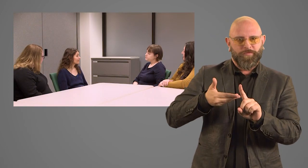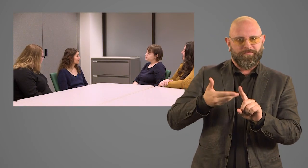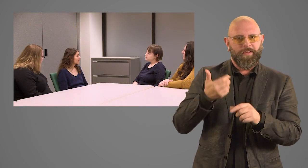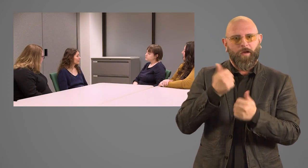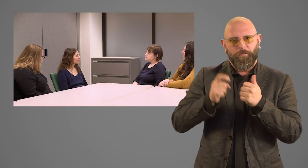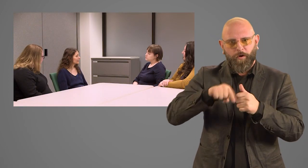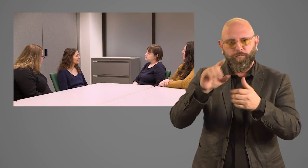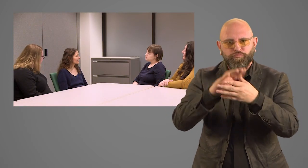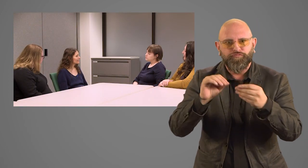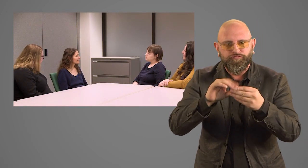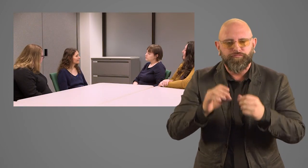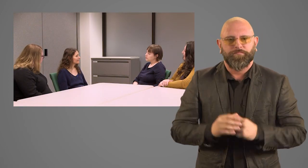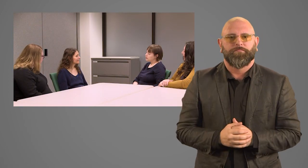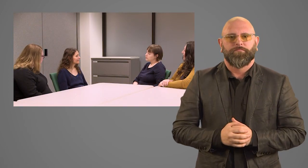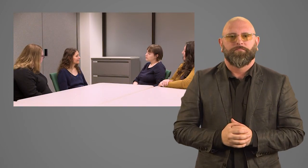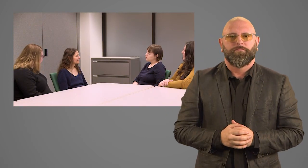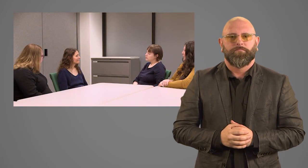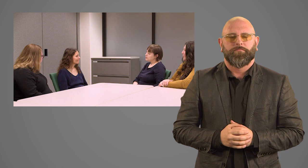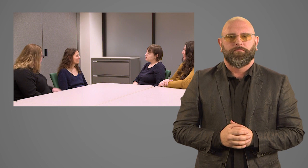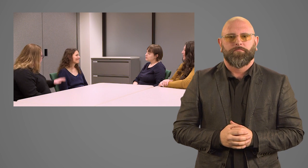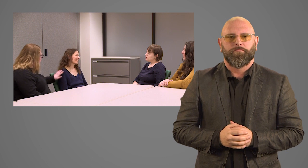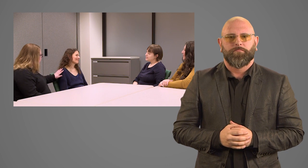Identify yourself.